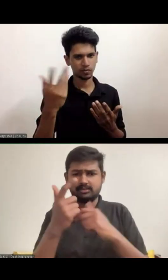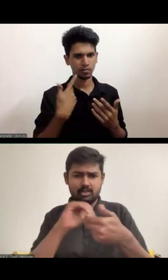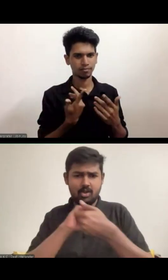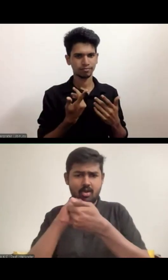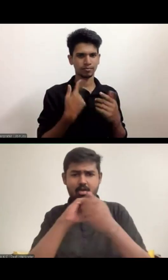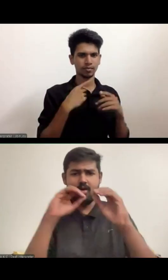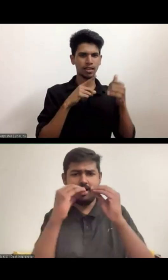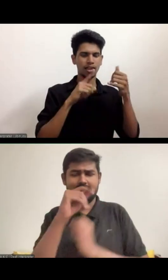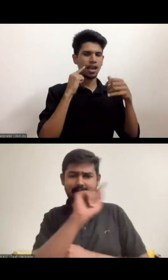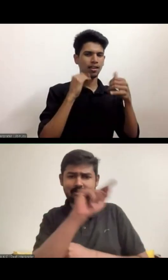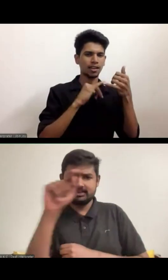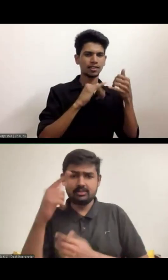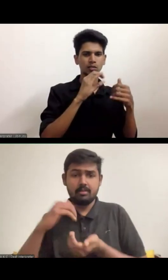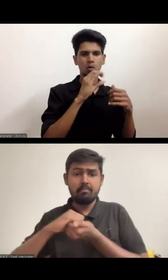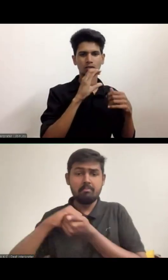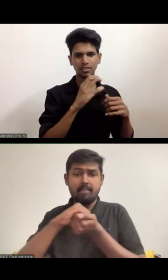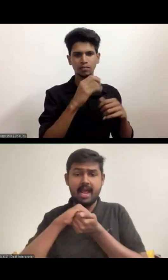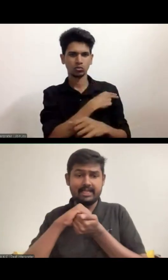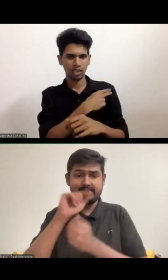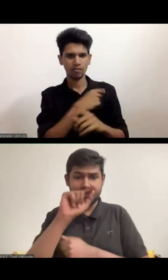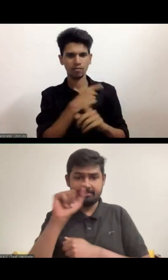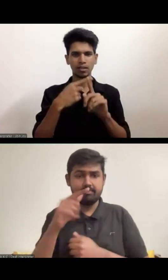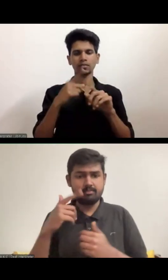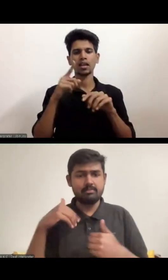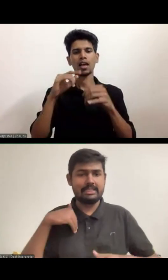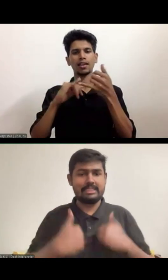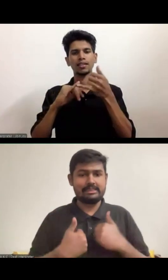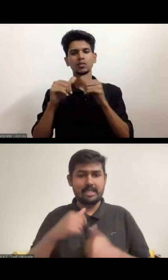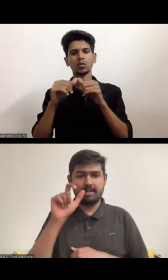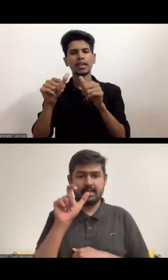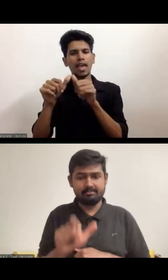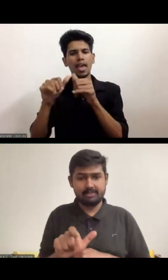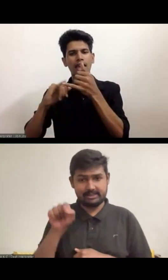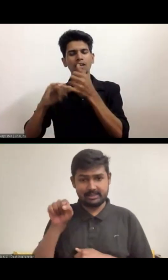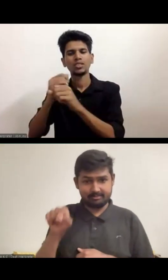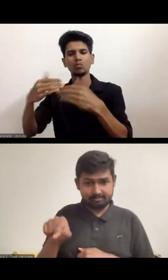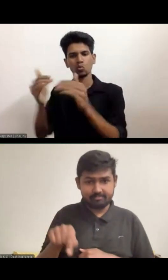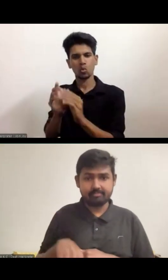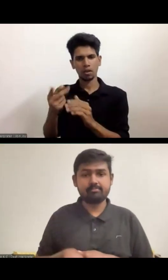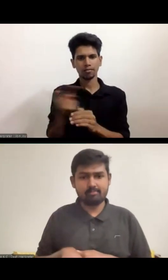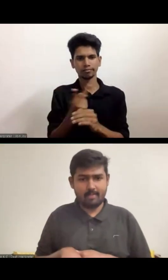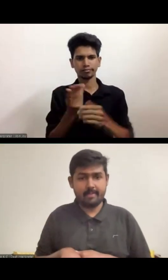Accessibility Standing Group to set targets and achieve milestones through that accessibility framework.